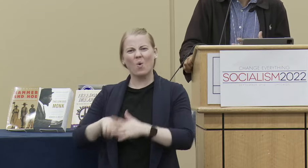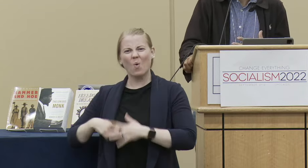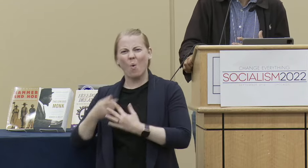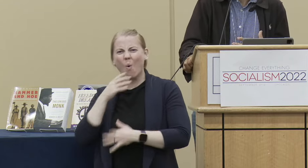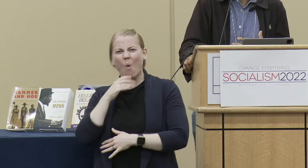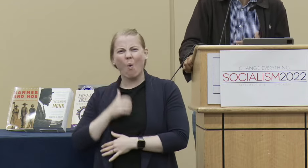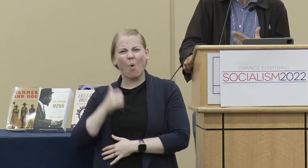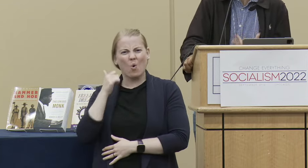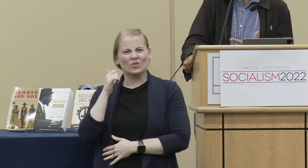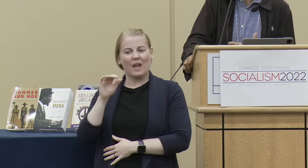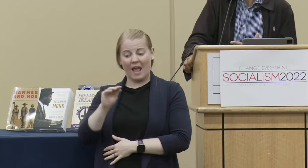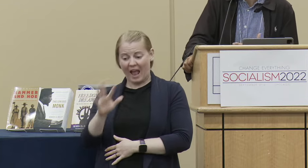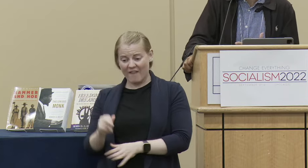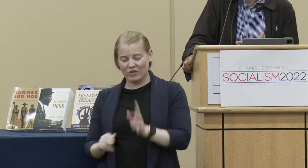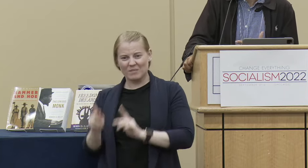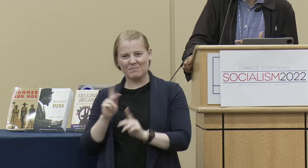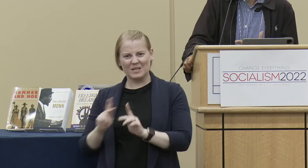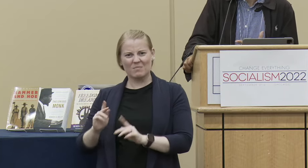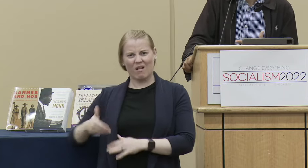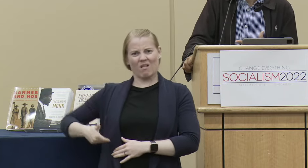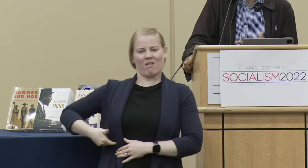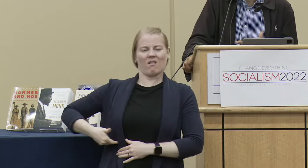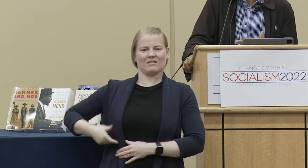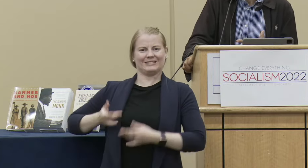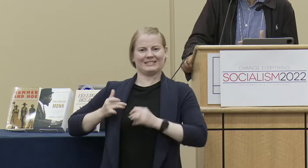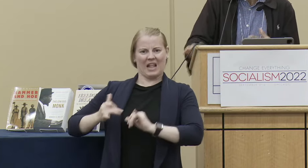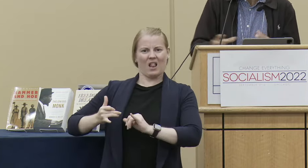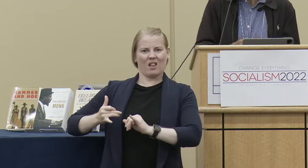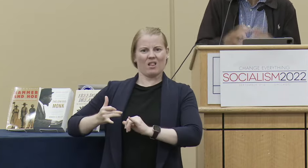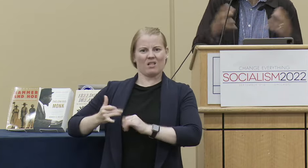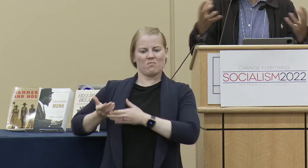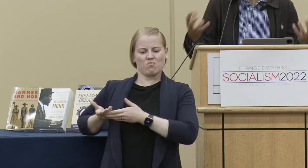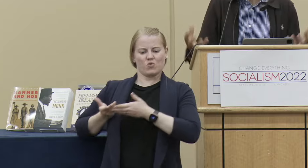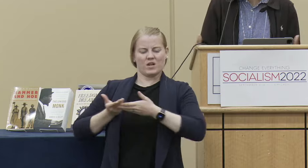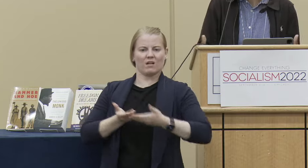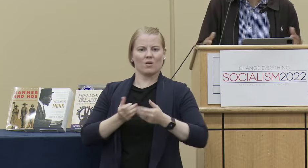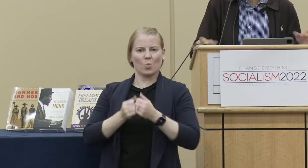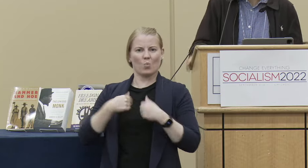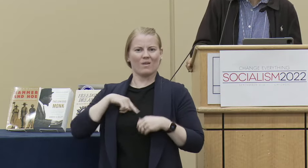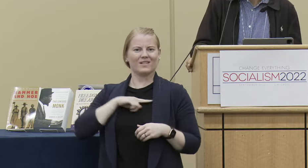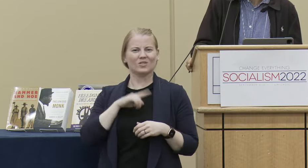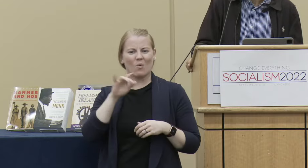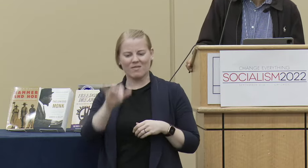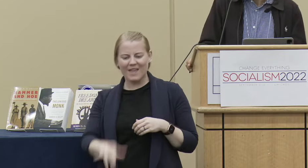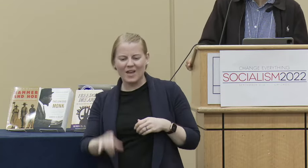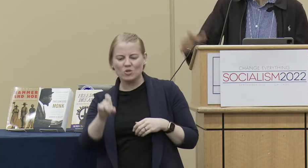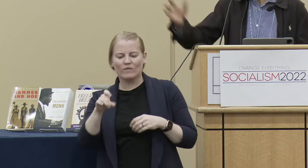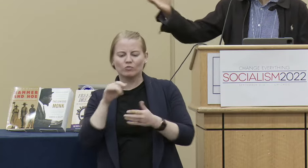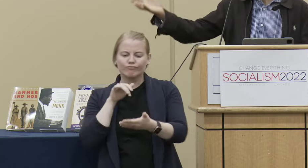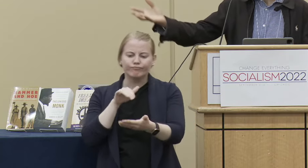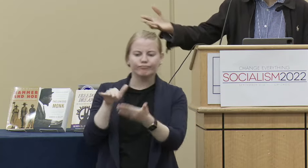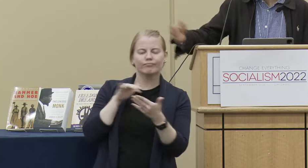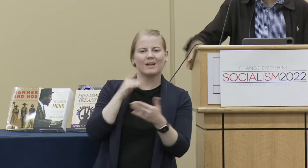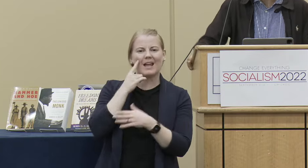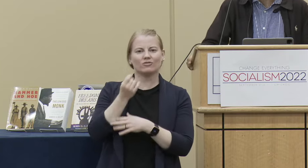actually rooted in much older things that African people have carried with us. And we still carry with us, you know.